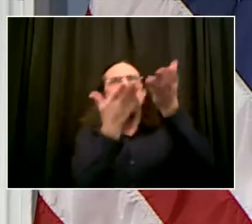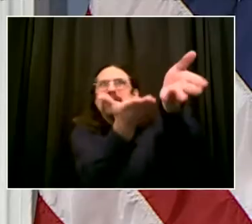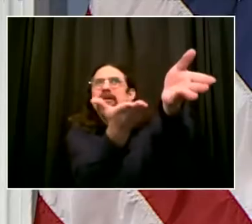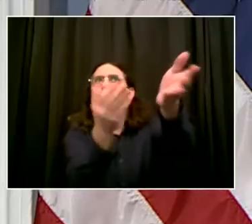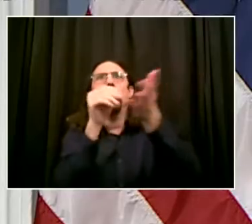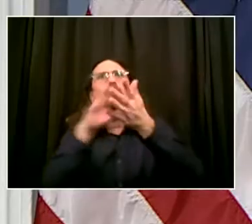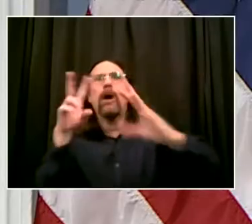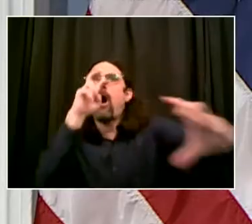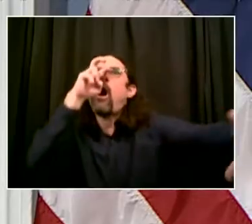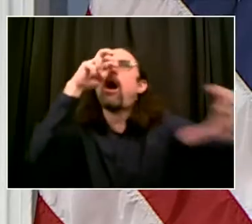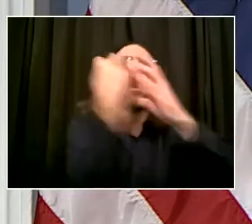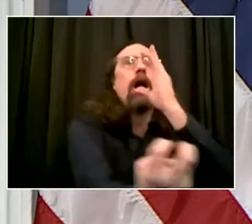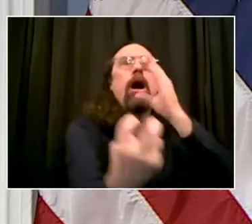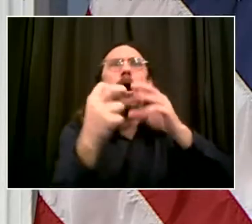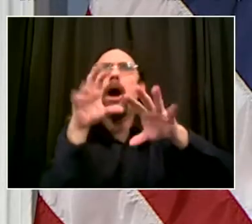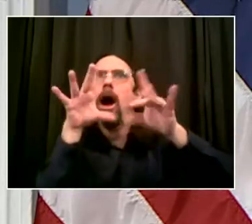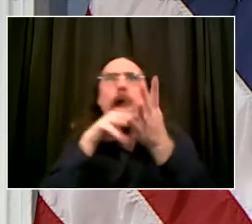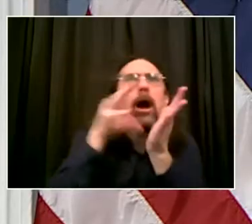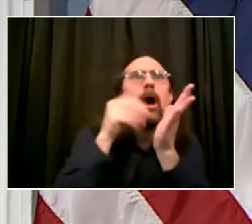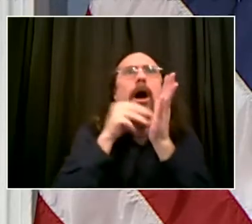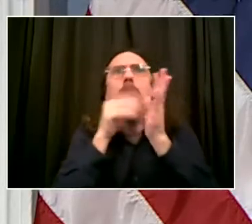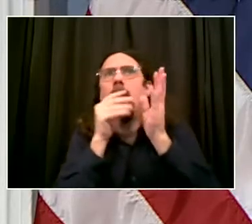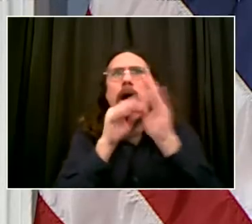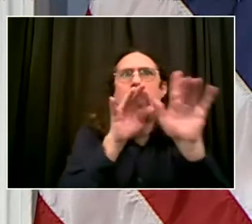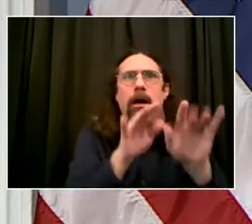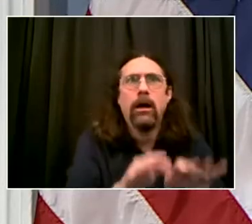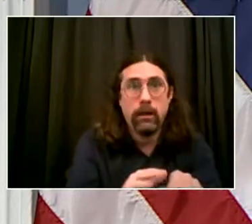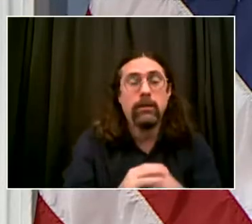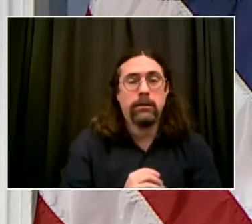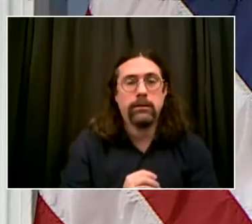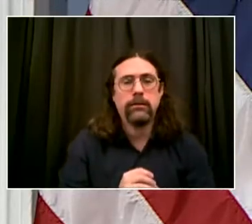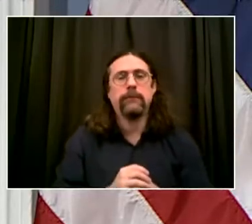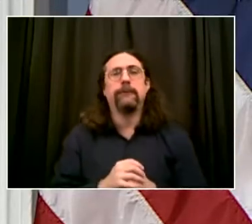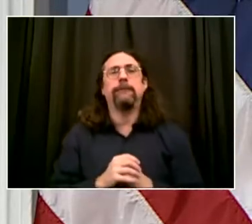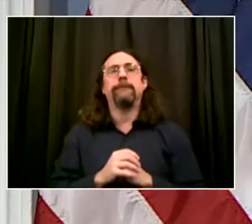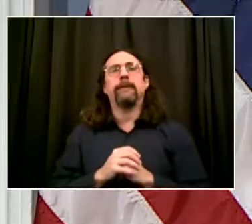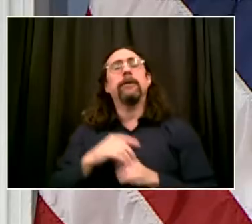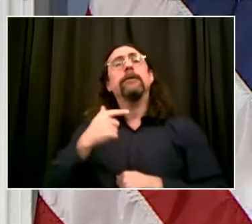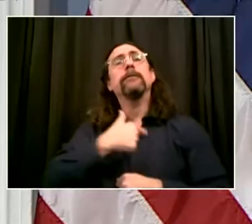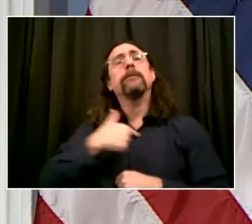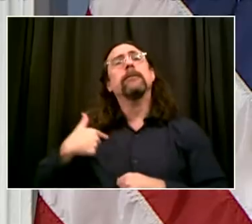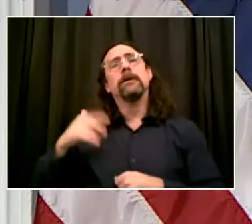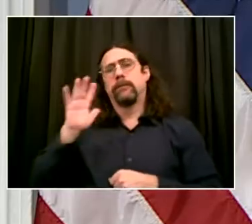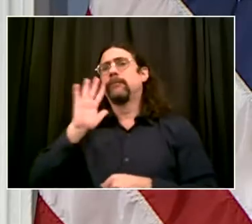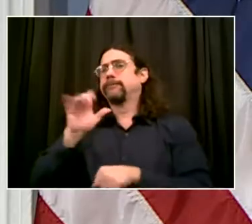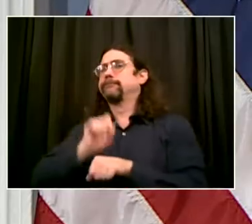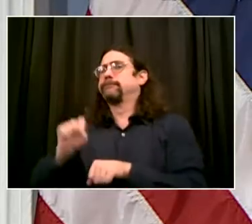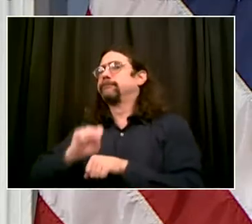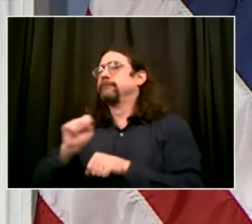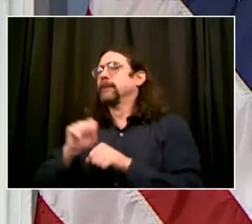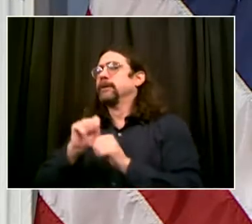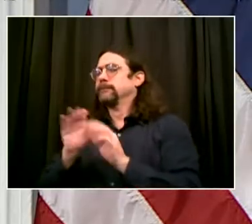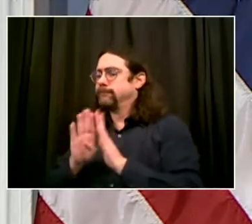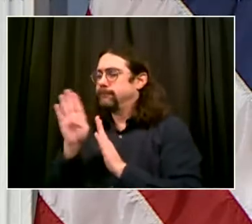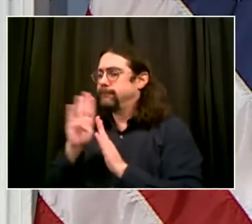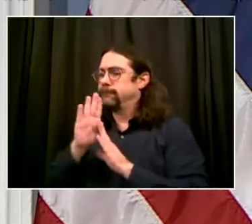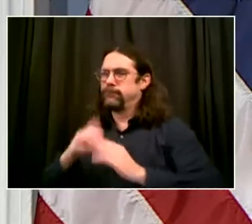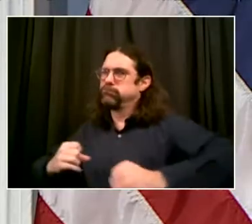NOW THEY HAVE A DEVICE AND THEY HAVE HIGH QUALITY DIGITAL CURRICULUM SO THEY CAN GGO FARTHER WITH AS WELL. SOSOMETIMES WE GET CAUGHT IN TALKLKNIG ABOUT WHAHAIST NOT